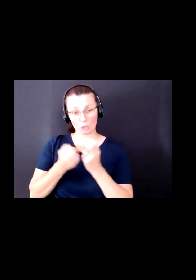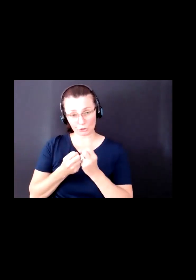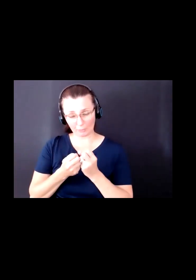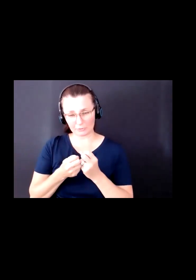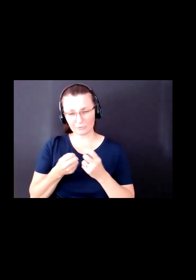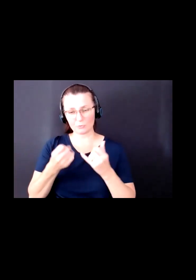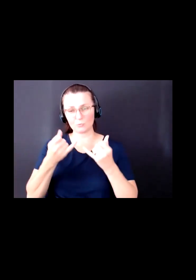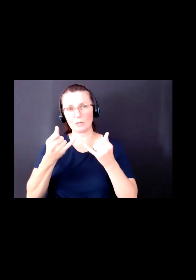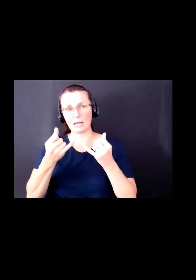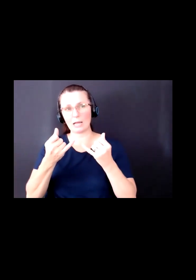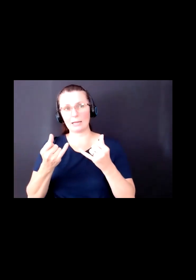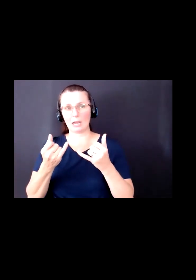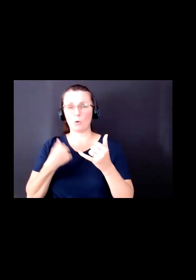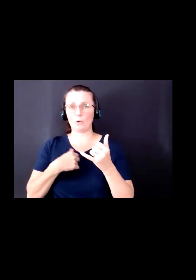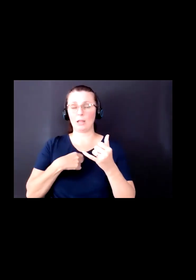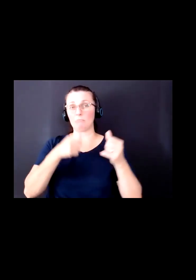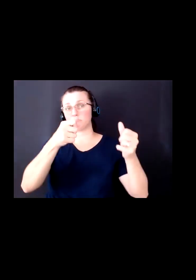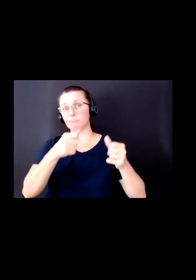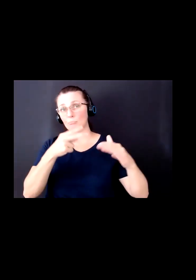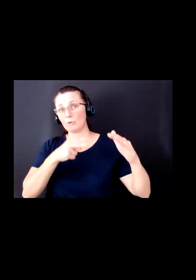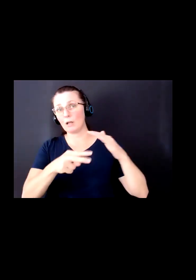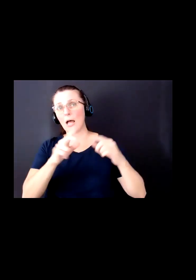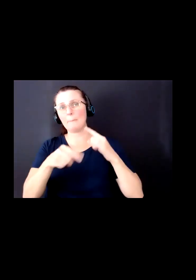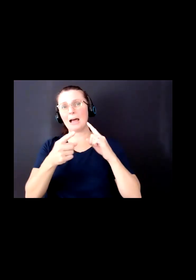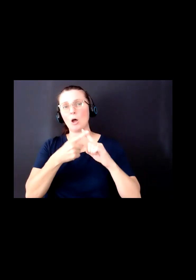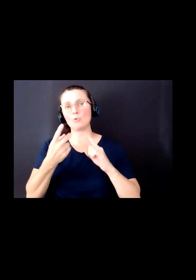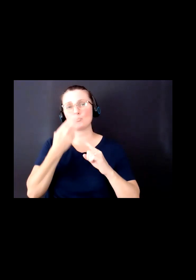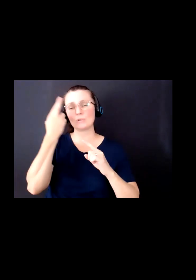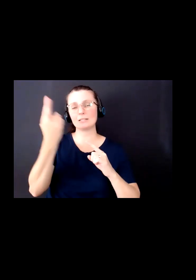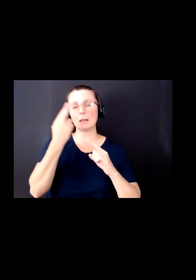workshop on reasonable accommodation, and we will post a link